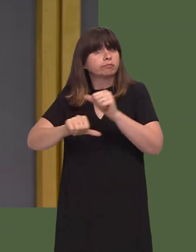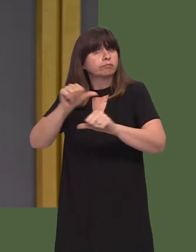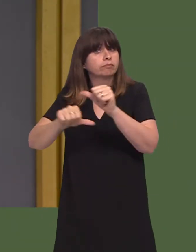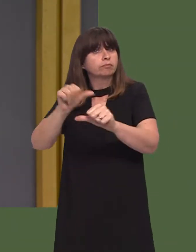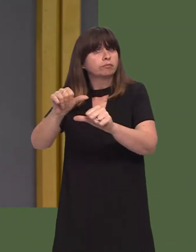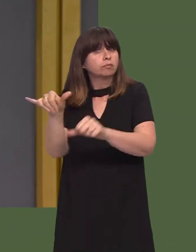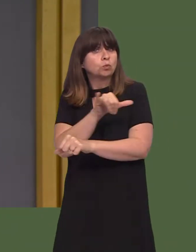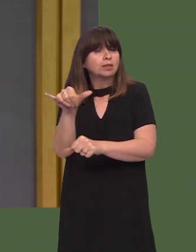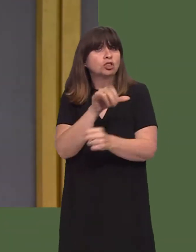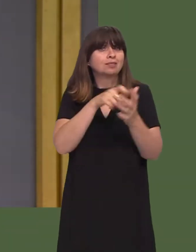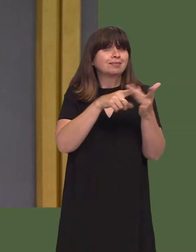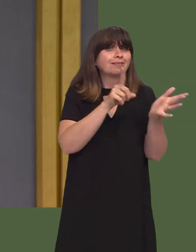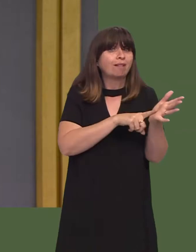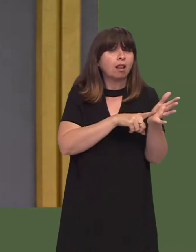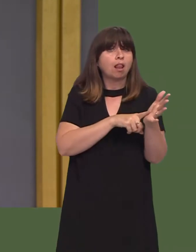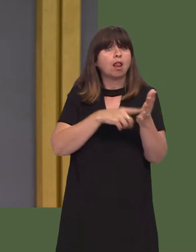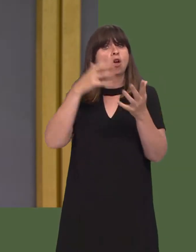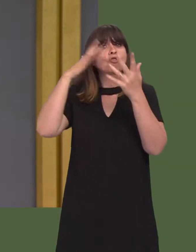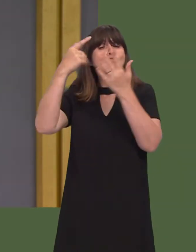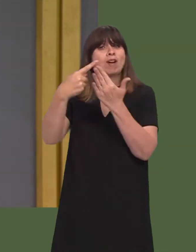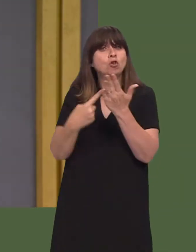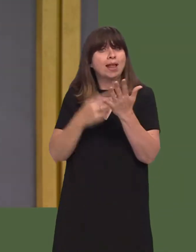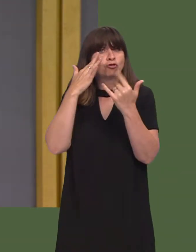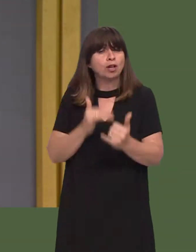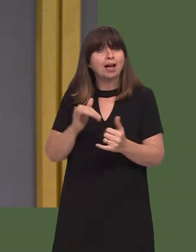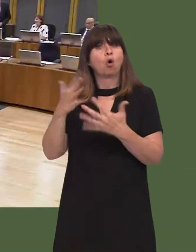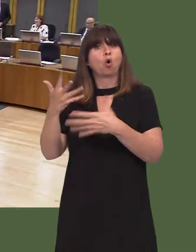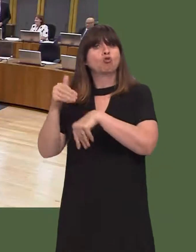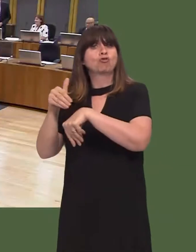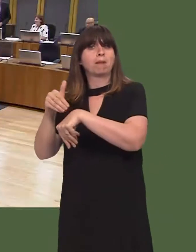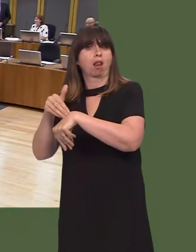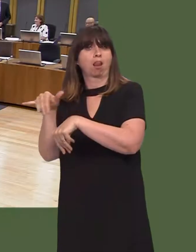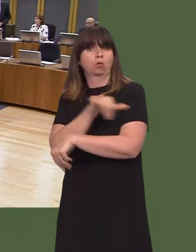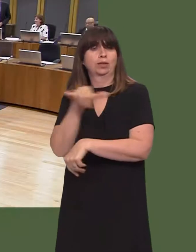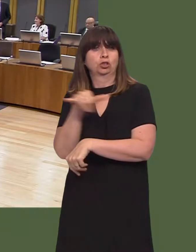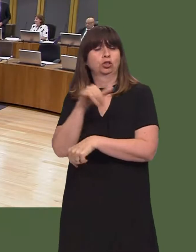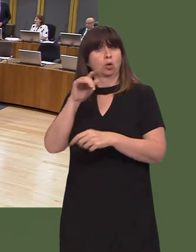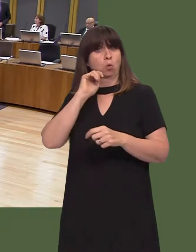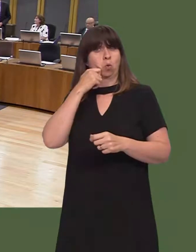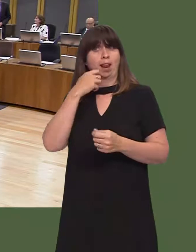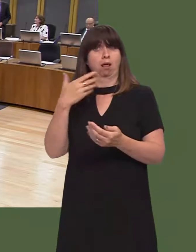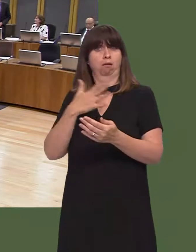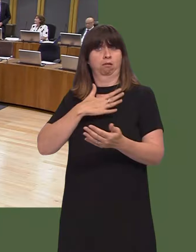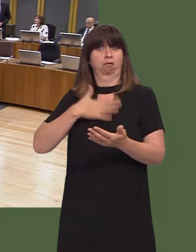steps are civil, regulatory or criminal? And, if he is to seek damages, can he confirm that